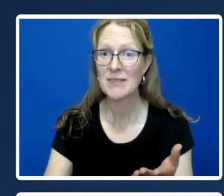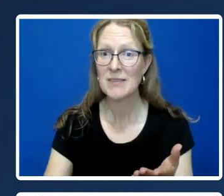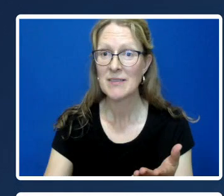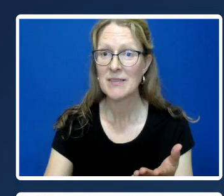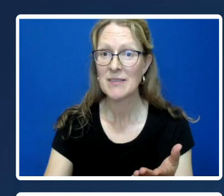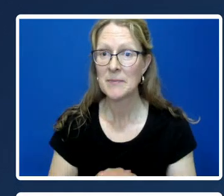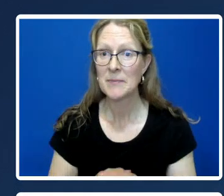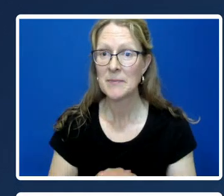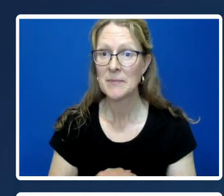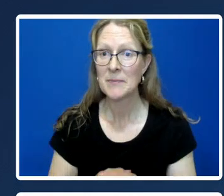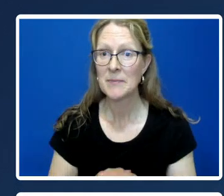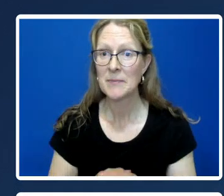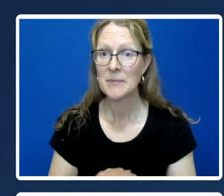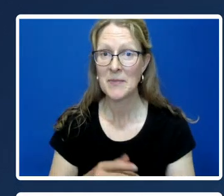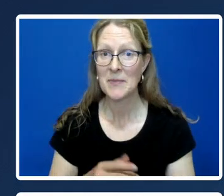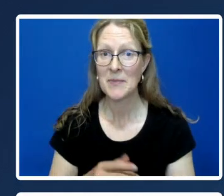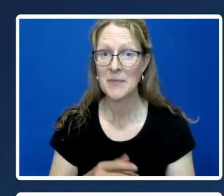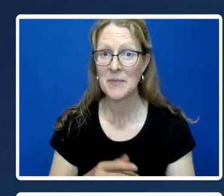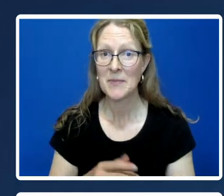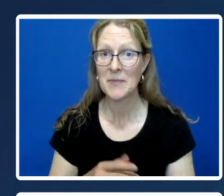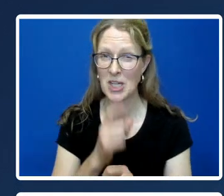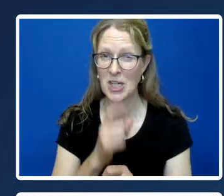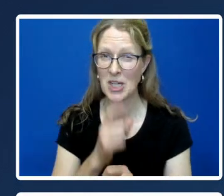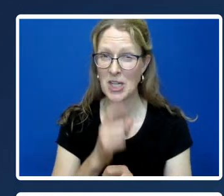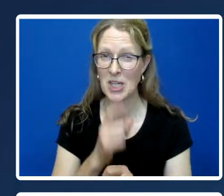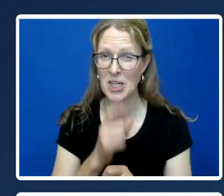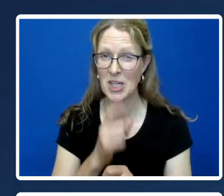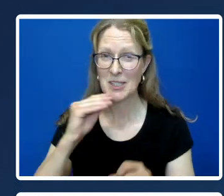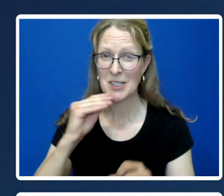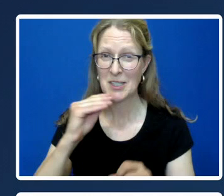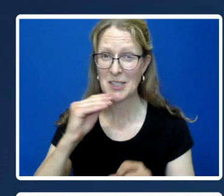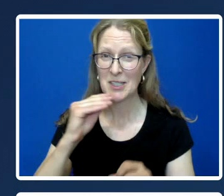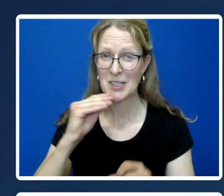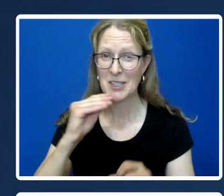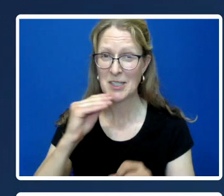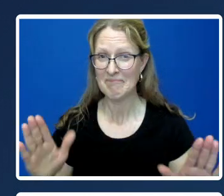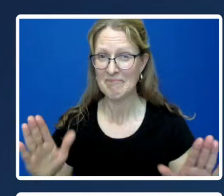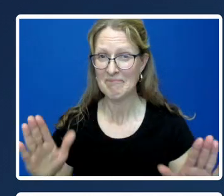For many of them, that was their first time speaking on a panel. And so,